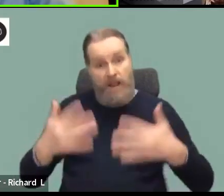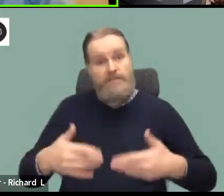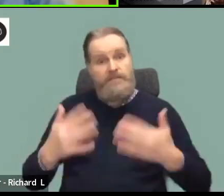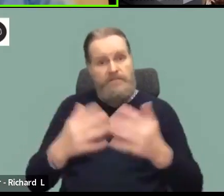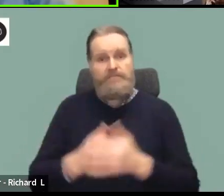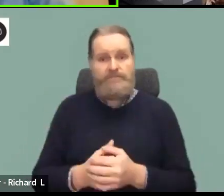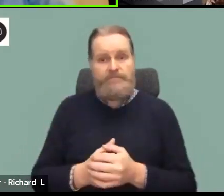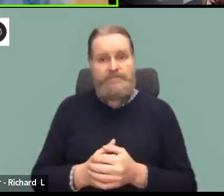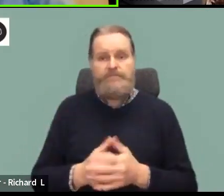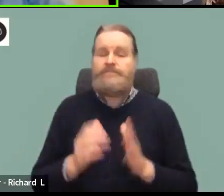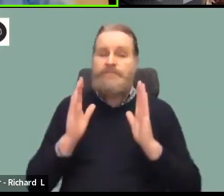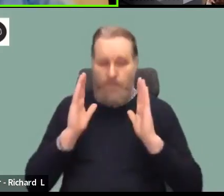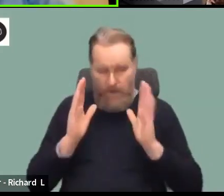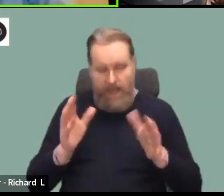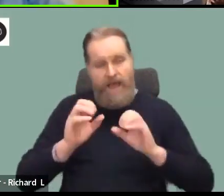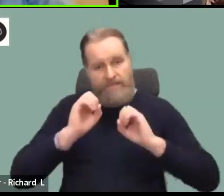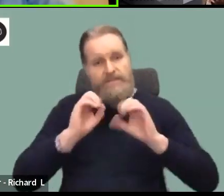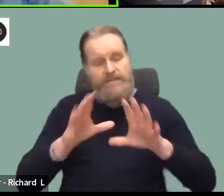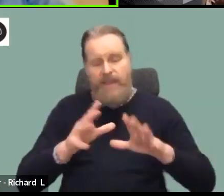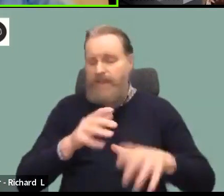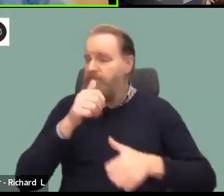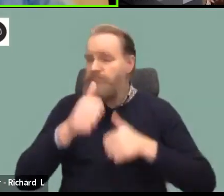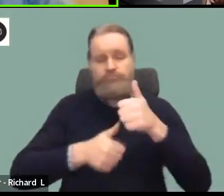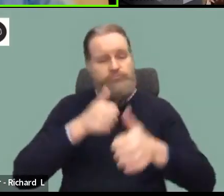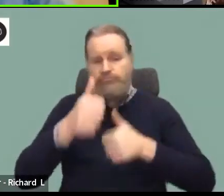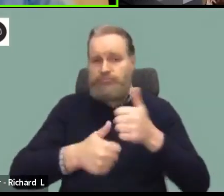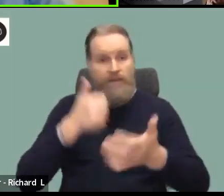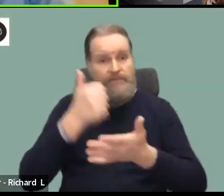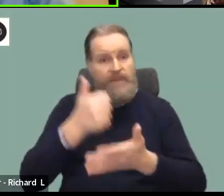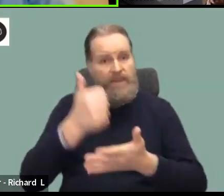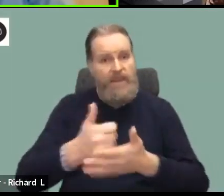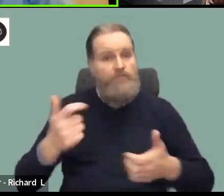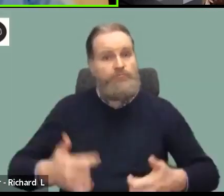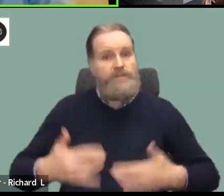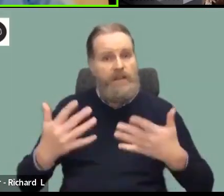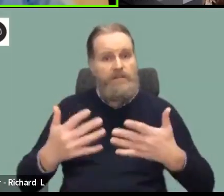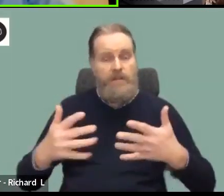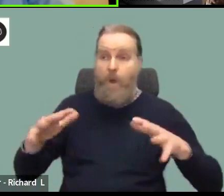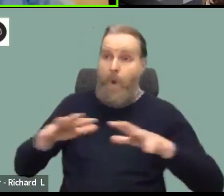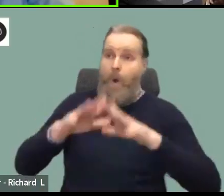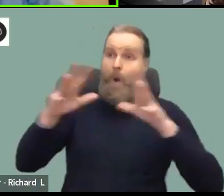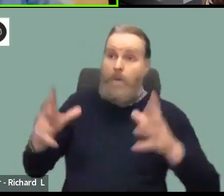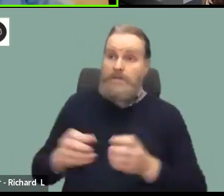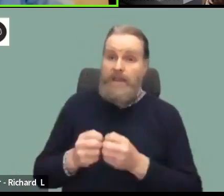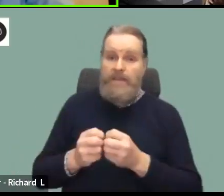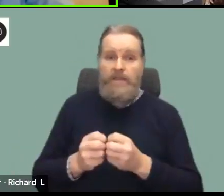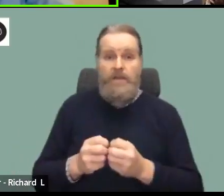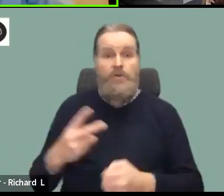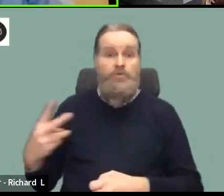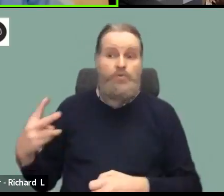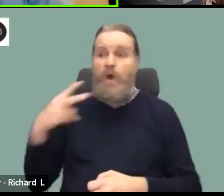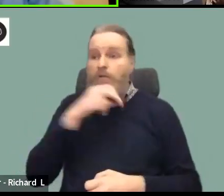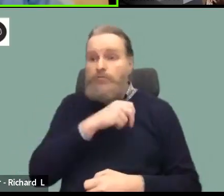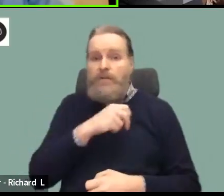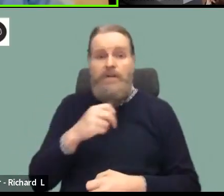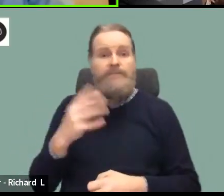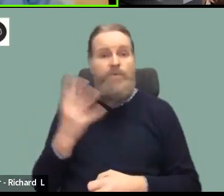think we should. have them a meeting like this without his reflecting this without his reflecting on the historic nature of the results we validated 200. d 214 employer